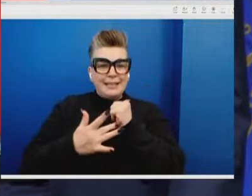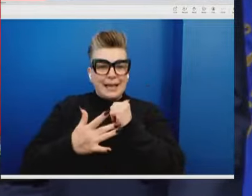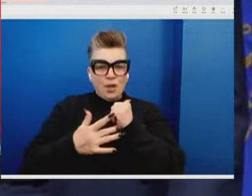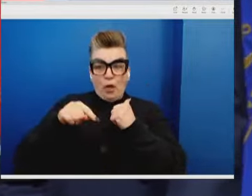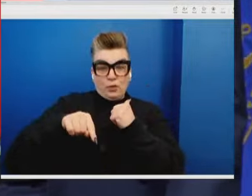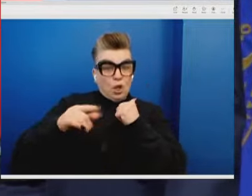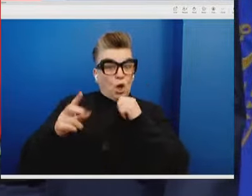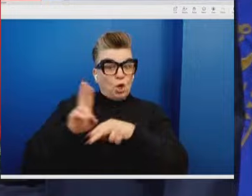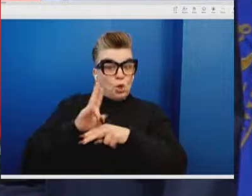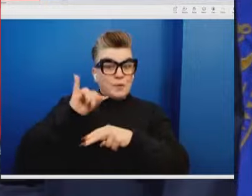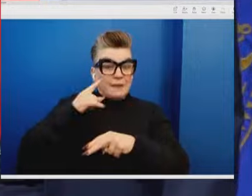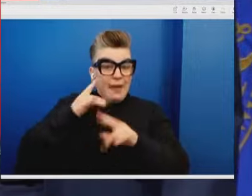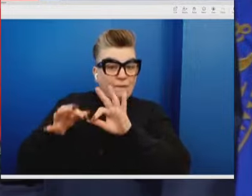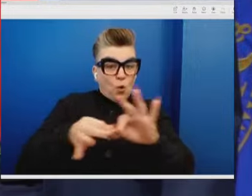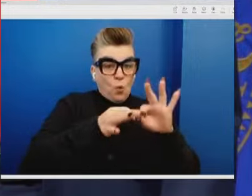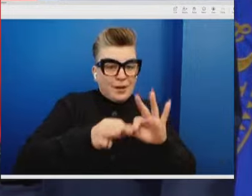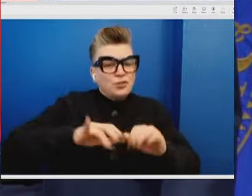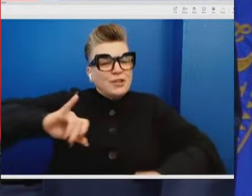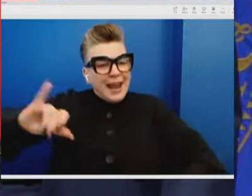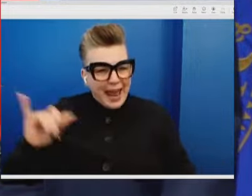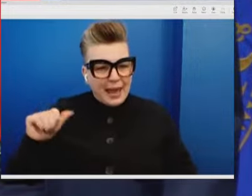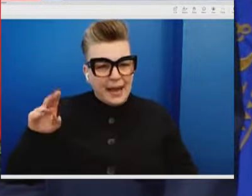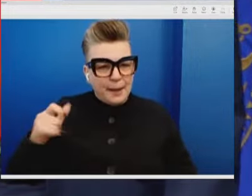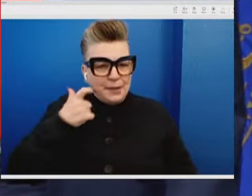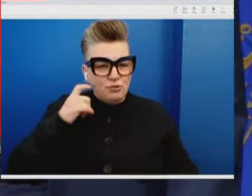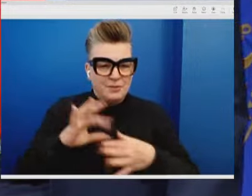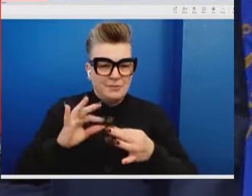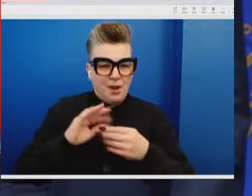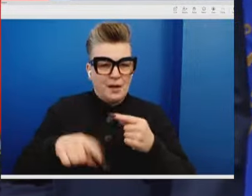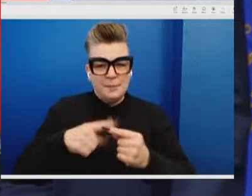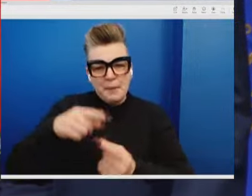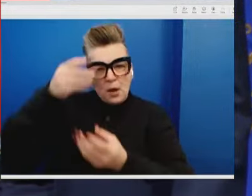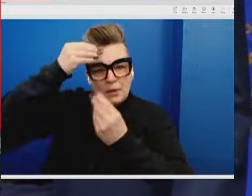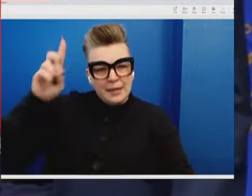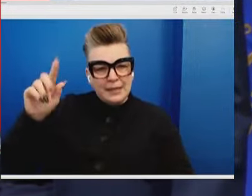Amy talked about a little bit again, which again improves the beneficiary experience.